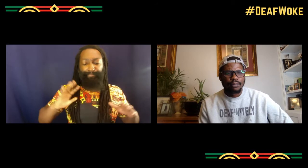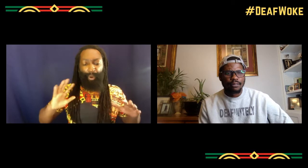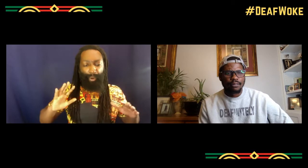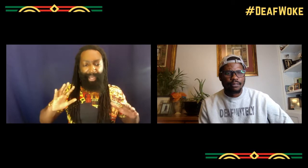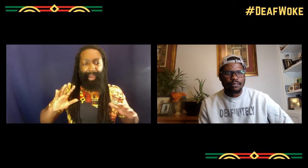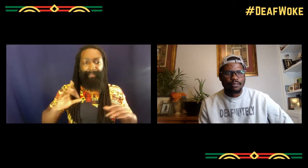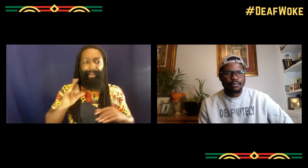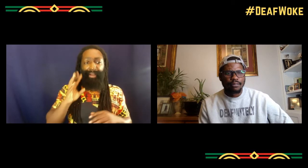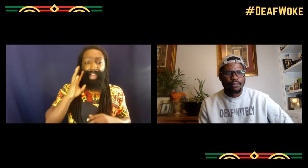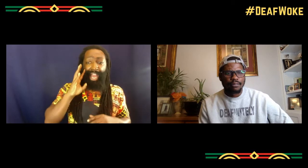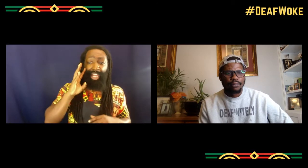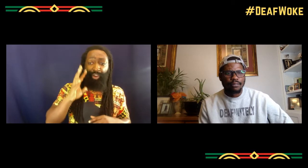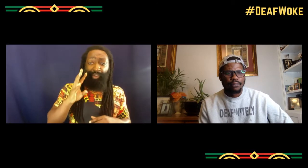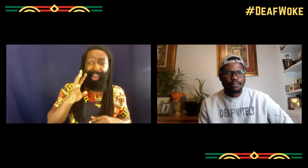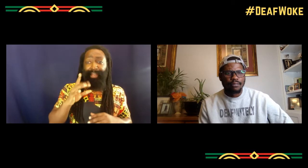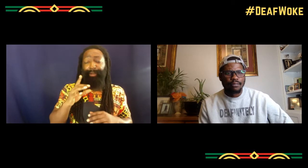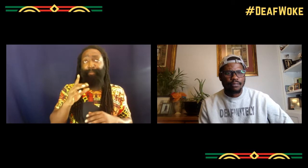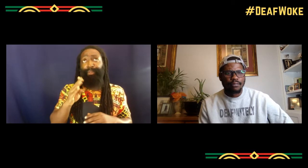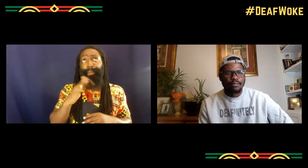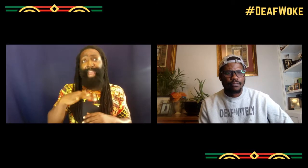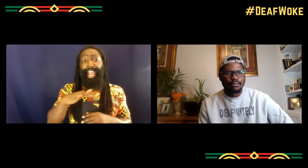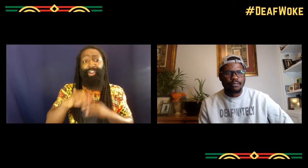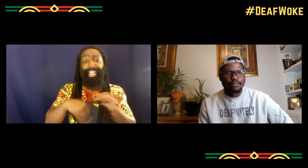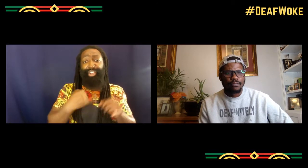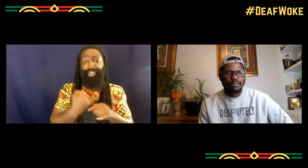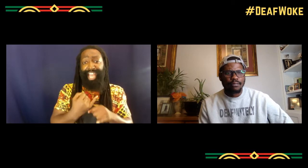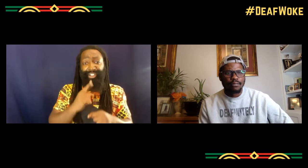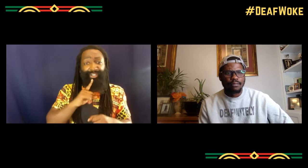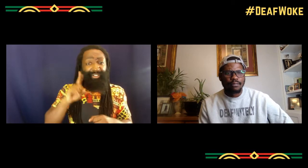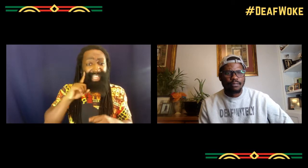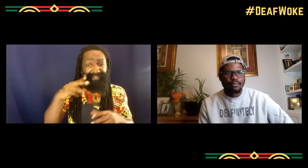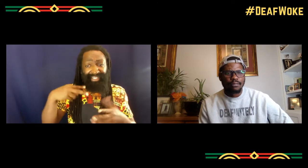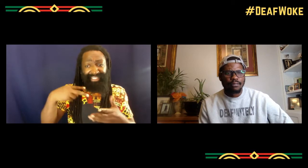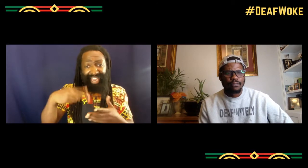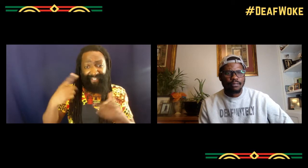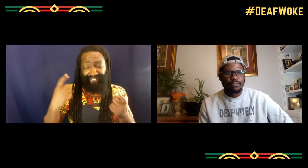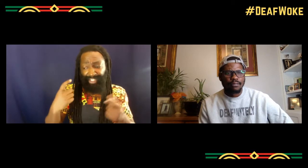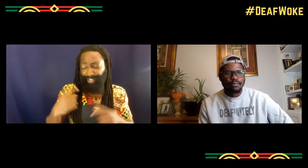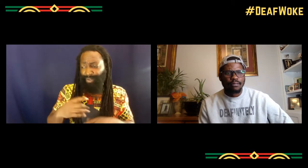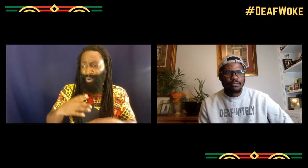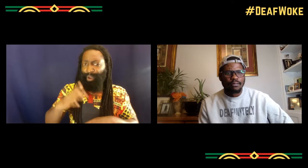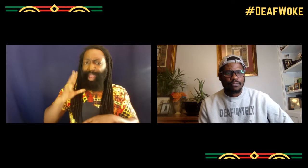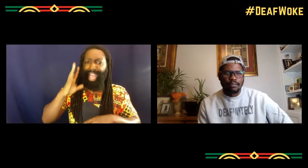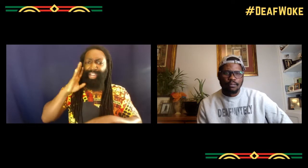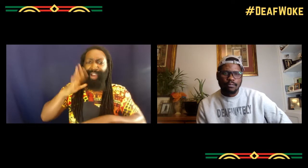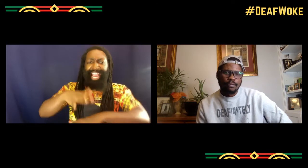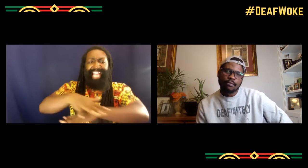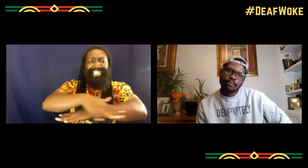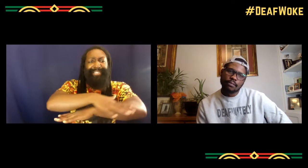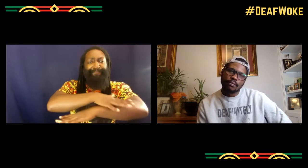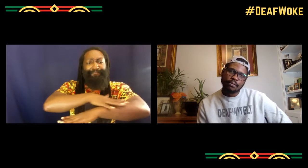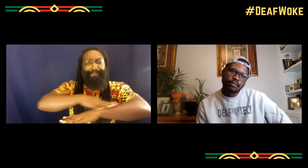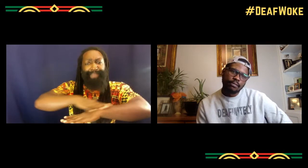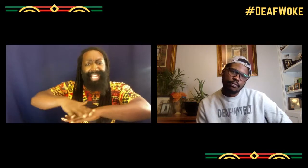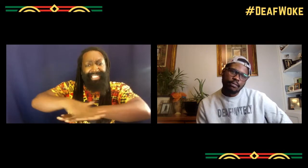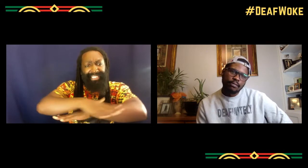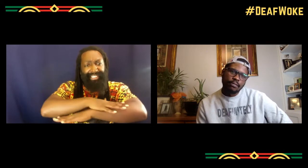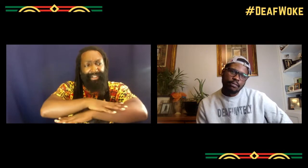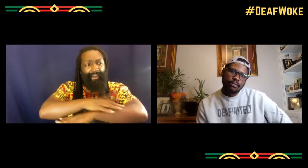I realized that I had to say, okay, I need to create the bay area,